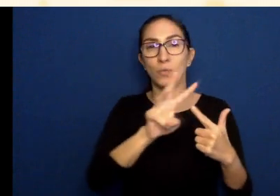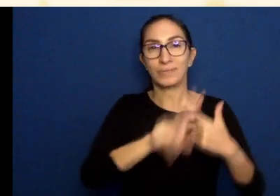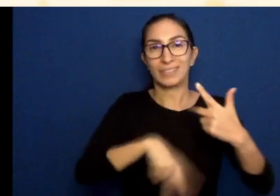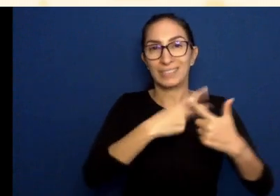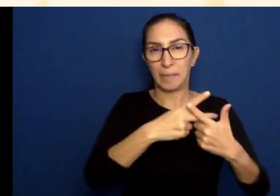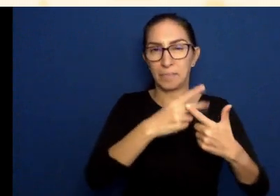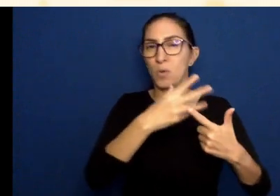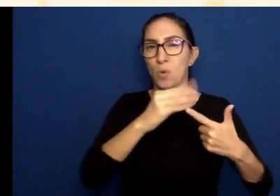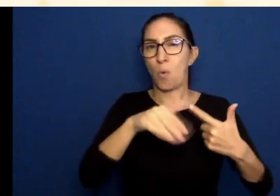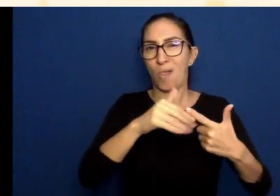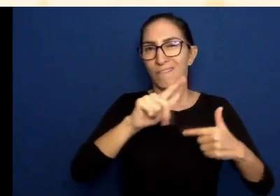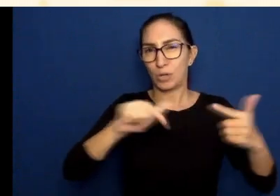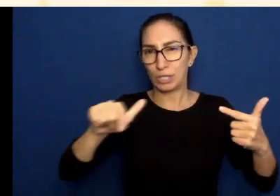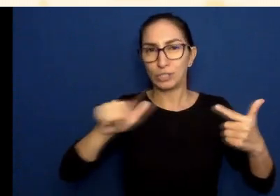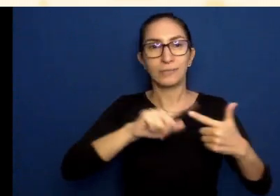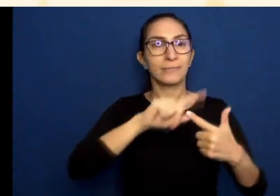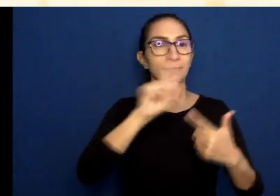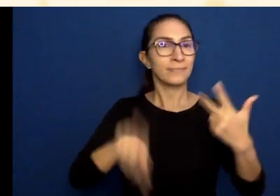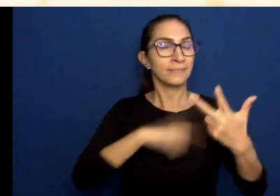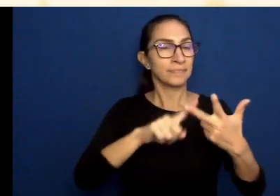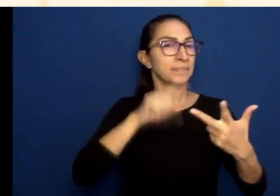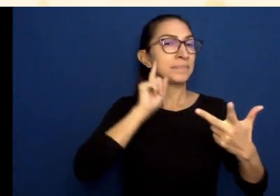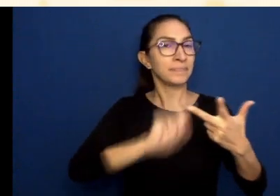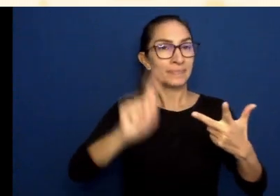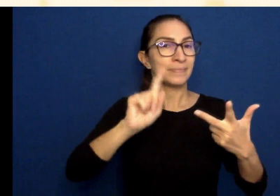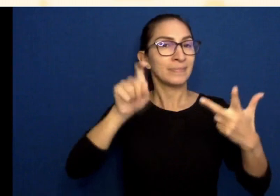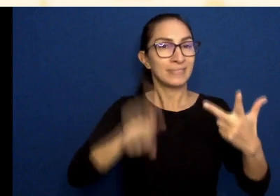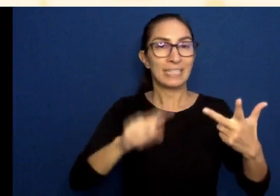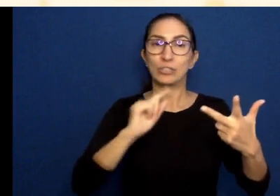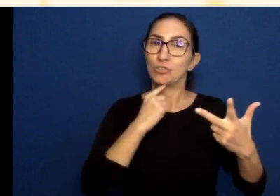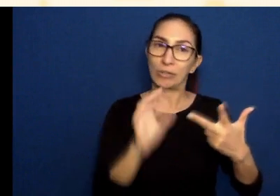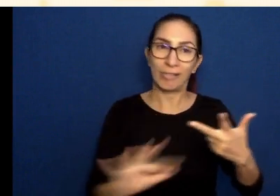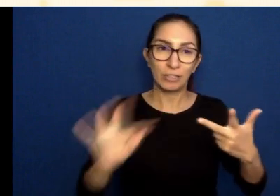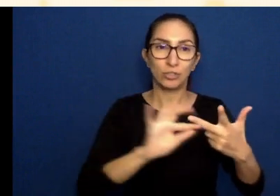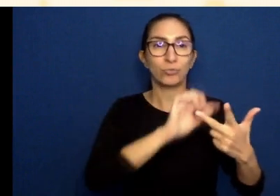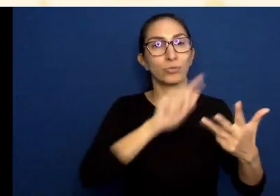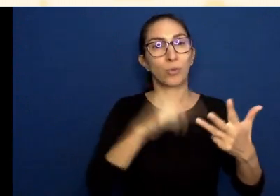So when it comes to mobile site testing, step one is identified devices;